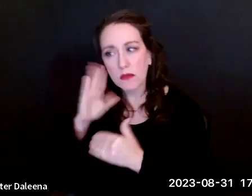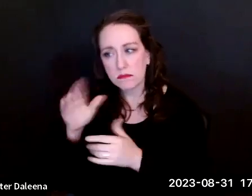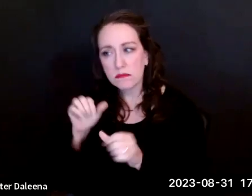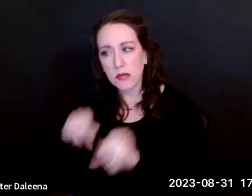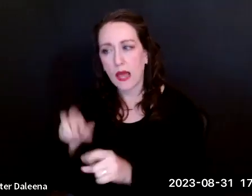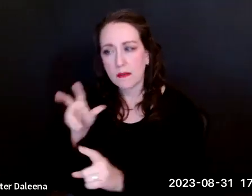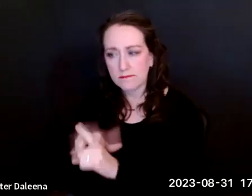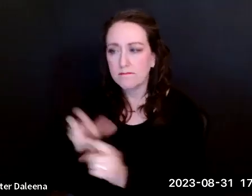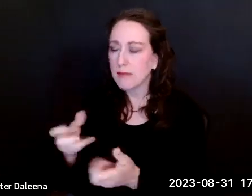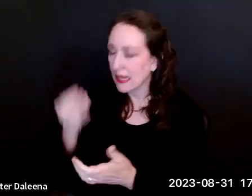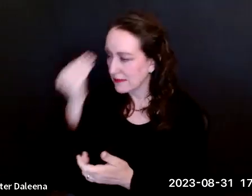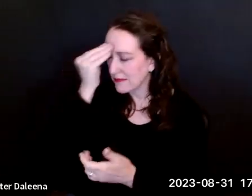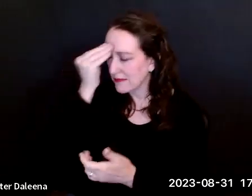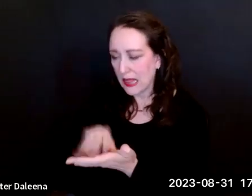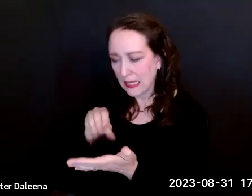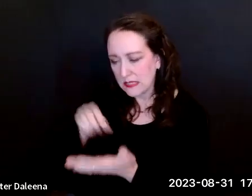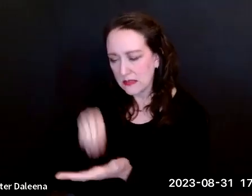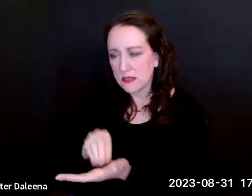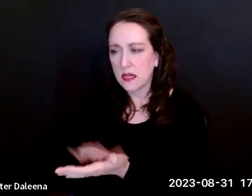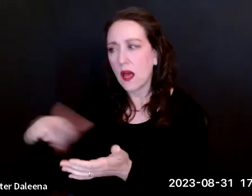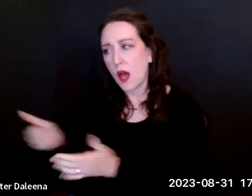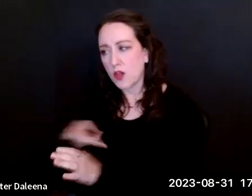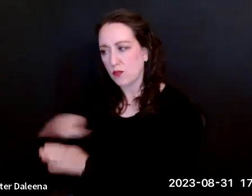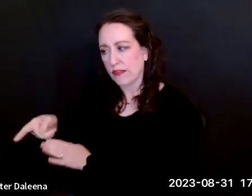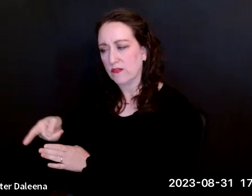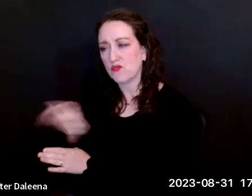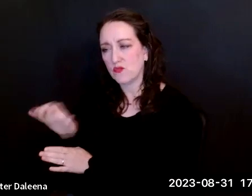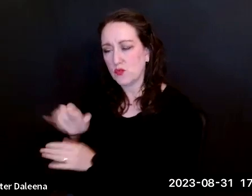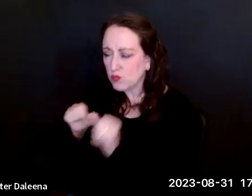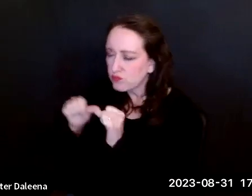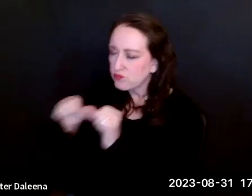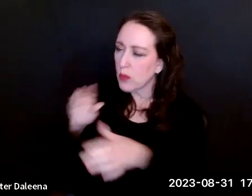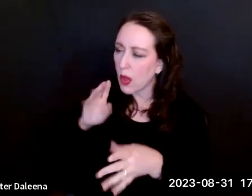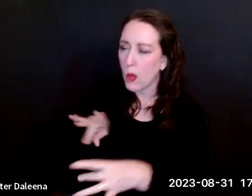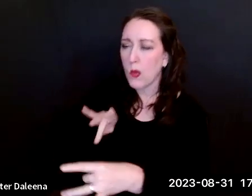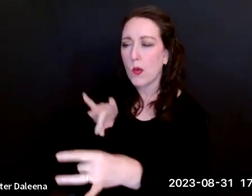a lot of these lessons across other professions in order to continue to streamline our efforts and to